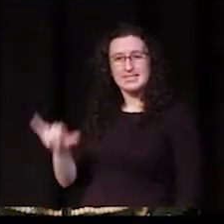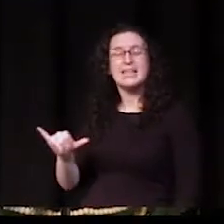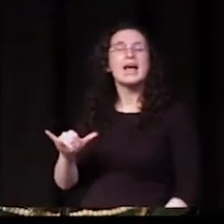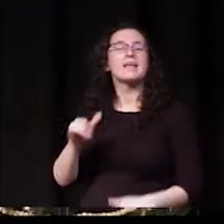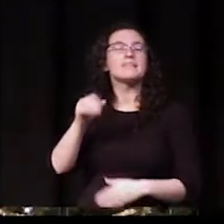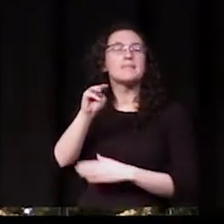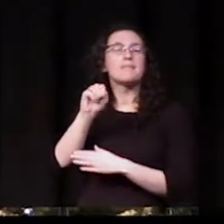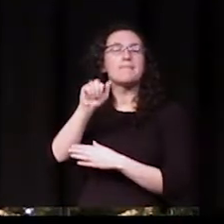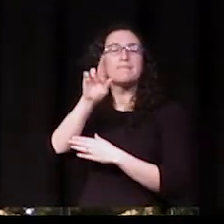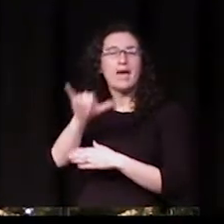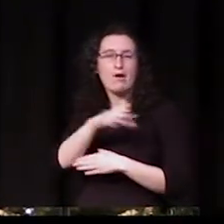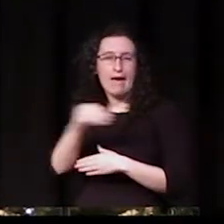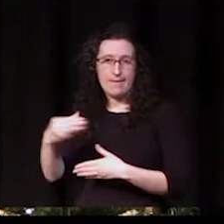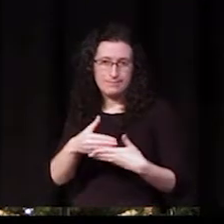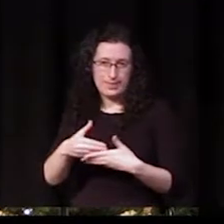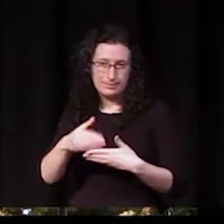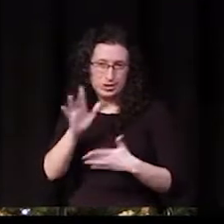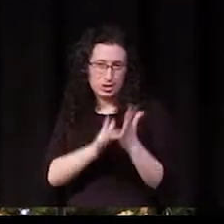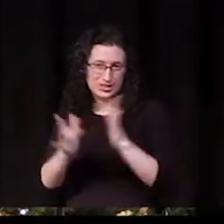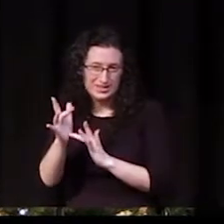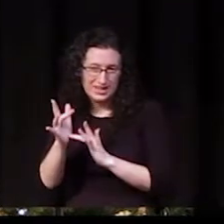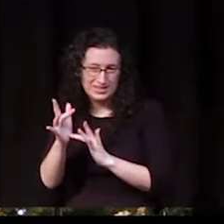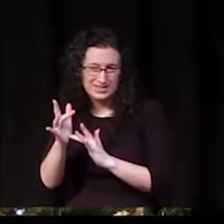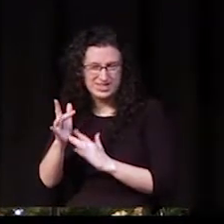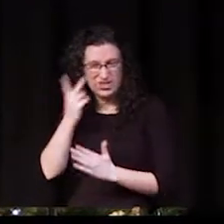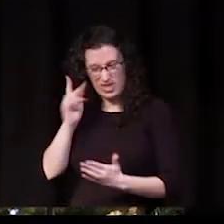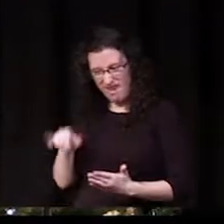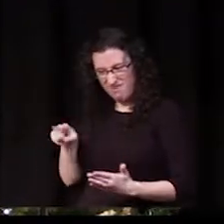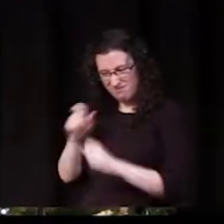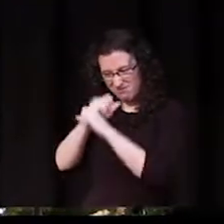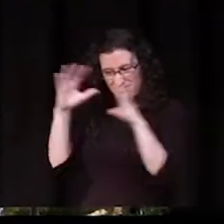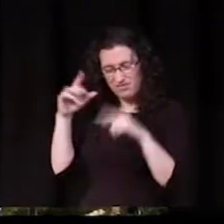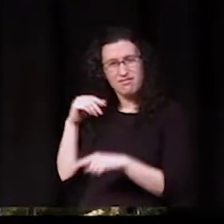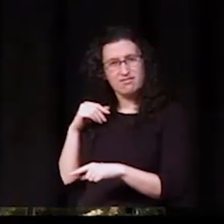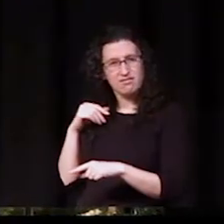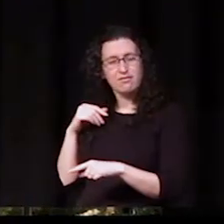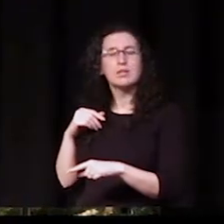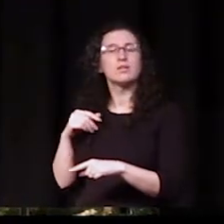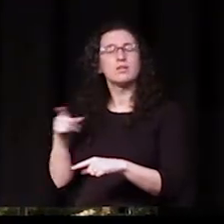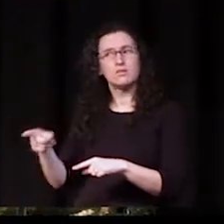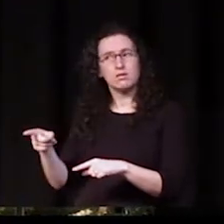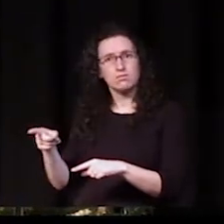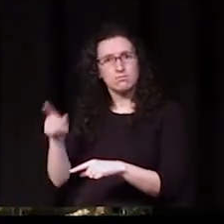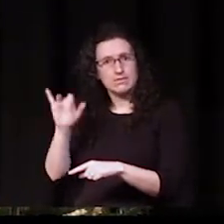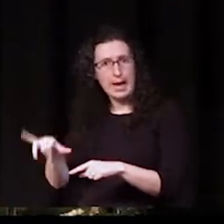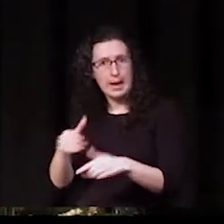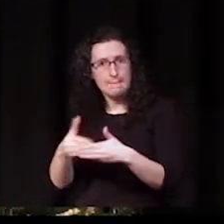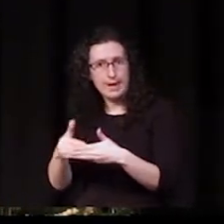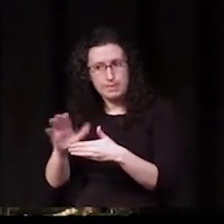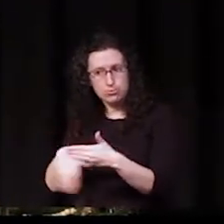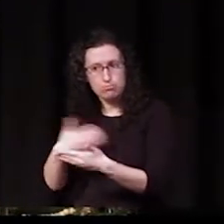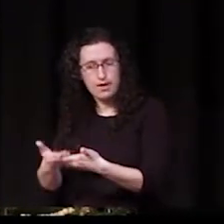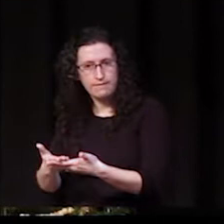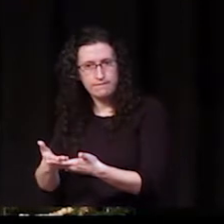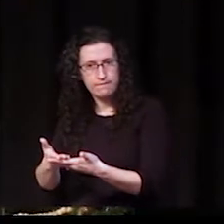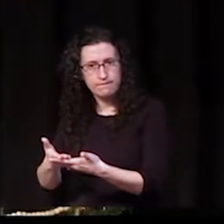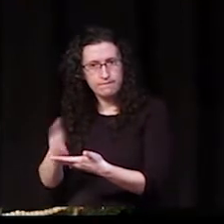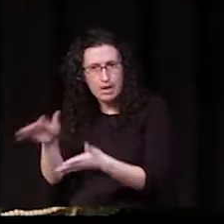And the question I have for us today is, does it matter that this baby came, that this Christ child came to Earth?